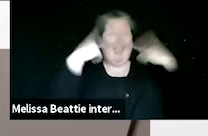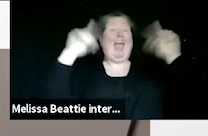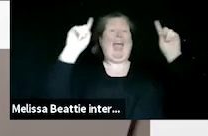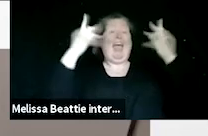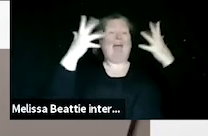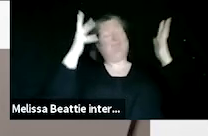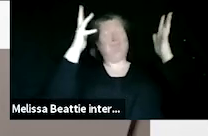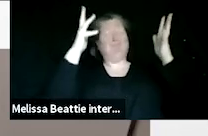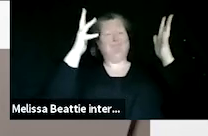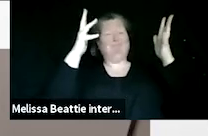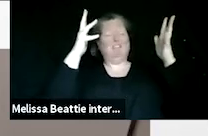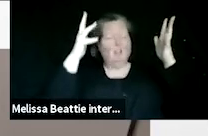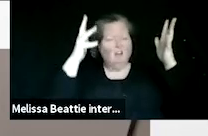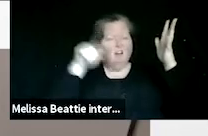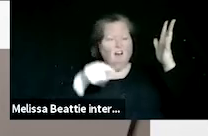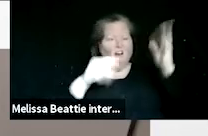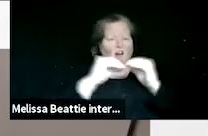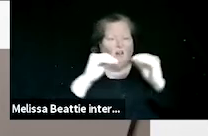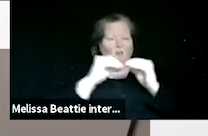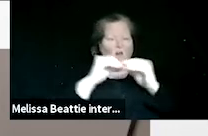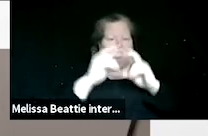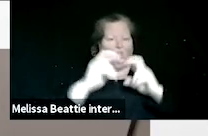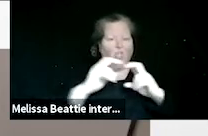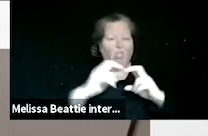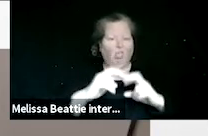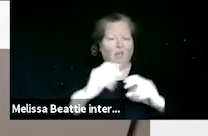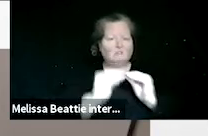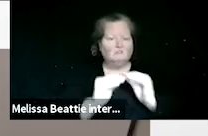Ben Woelk: But typically, a group could get through it anywhere from about 25 minutes for